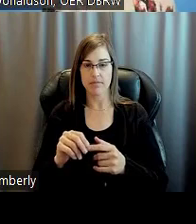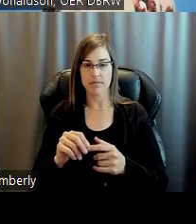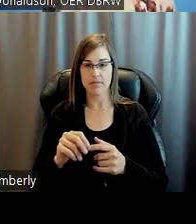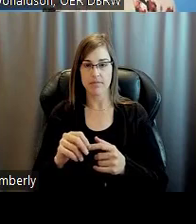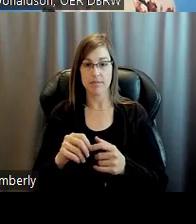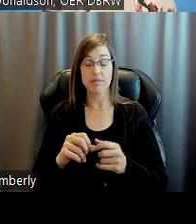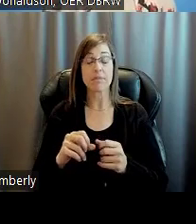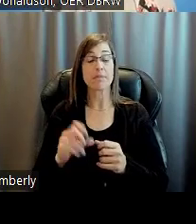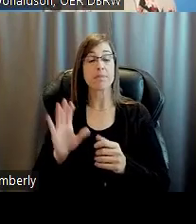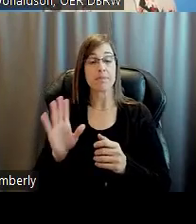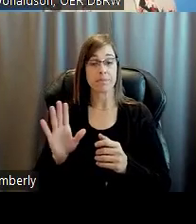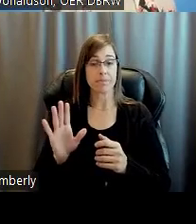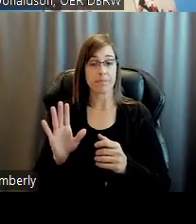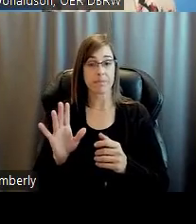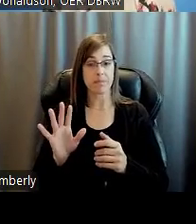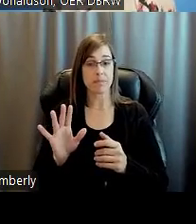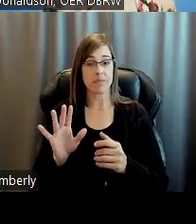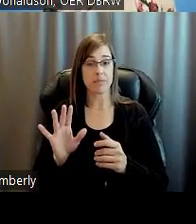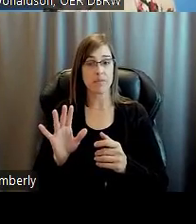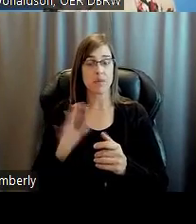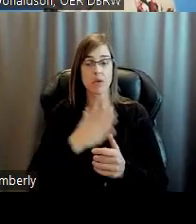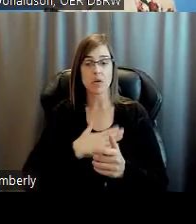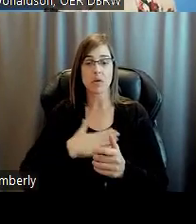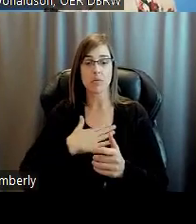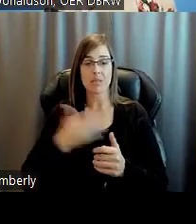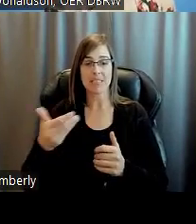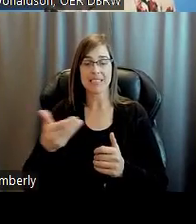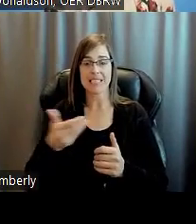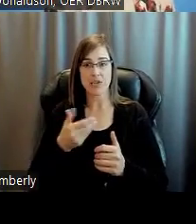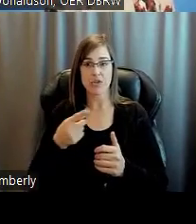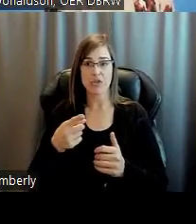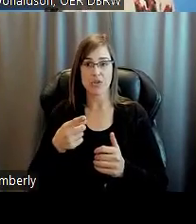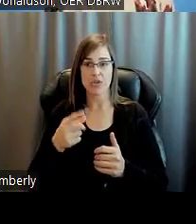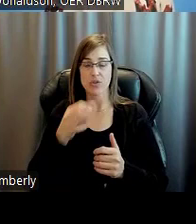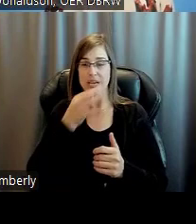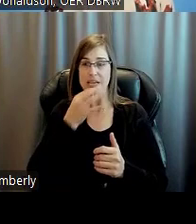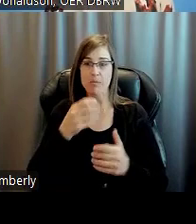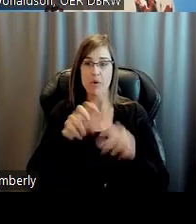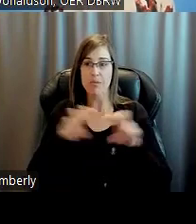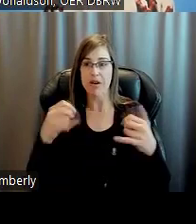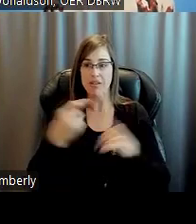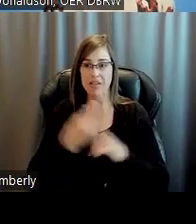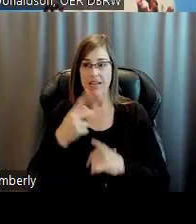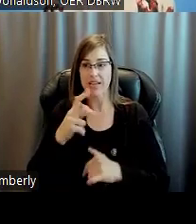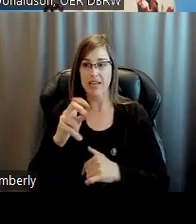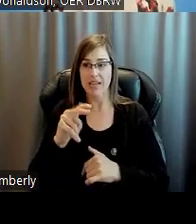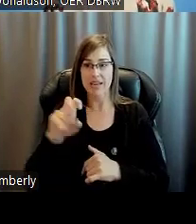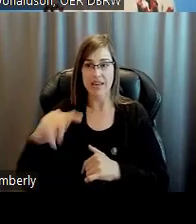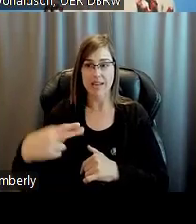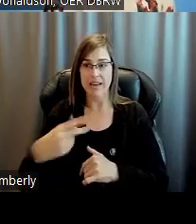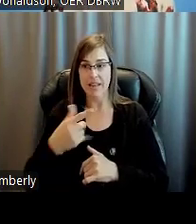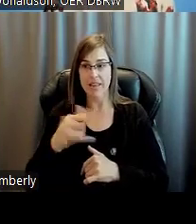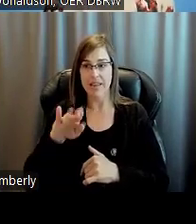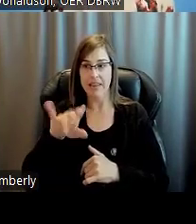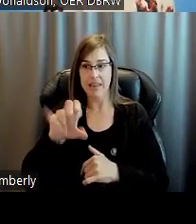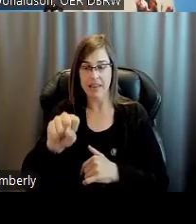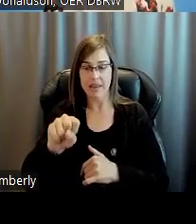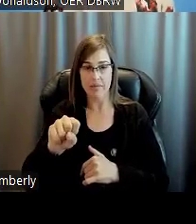So I'm pleased to introduce you to our expert panel today: Kenneth Gibbs, Chief Undergraduate and Predoctoral Cross-Disciplinary